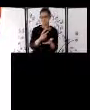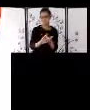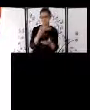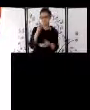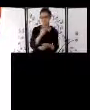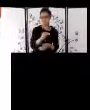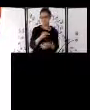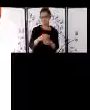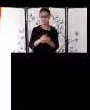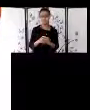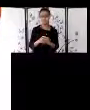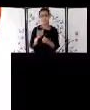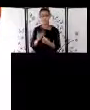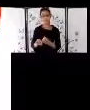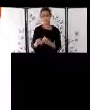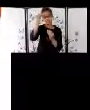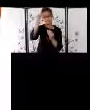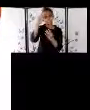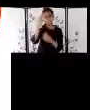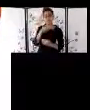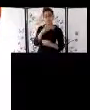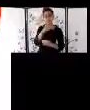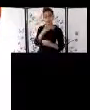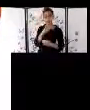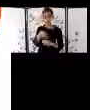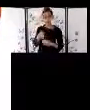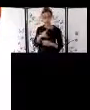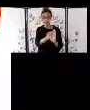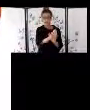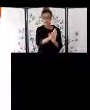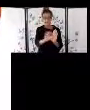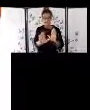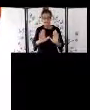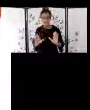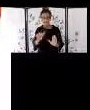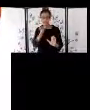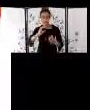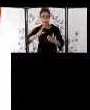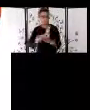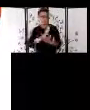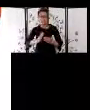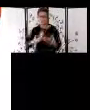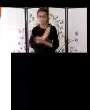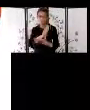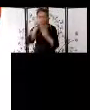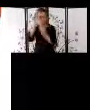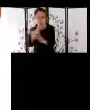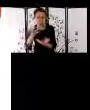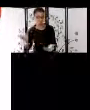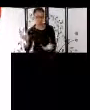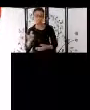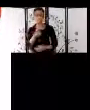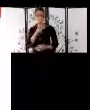will not be shared with assessors and will only be viewable by program staff, aka me.